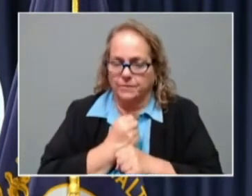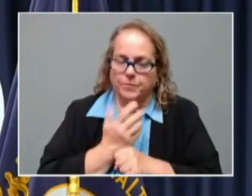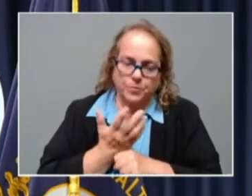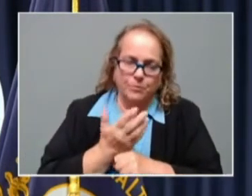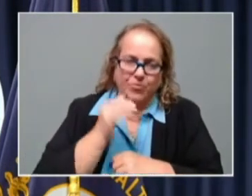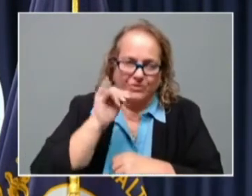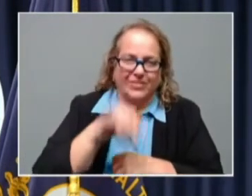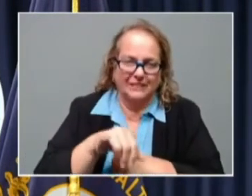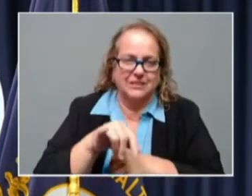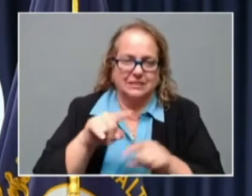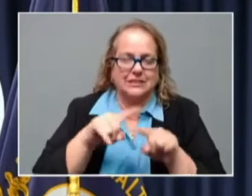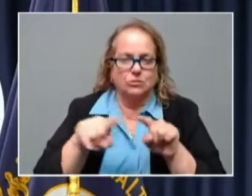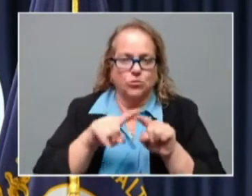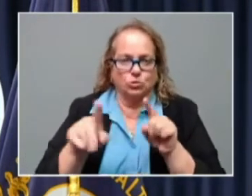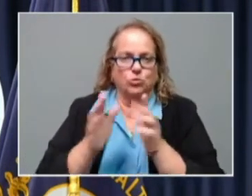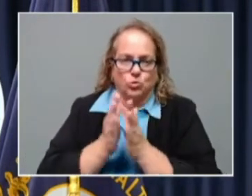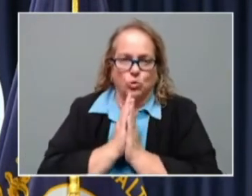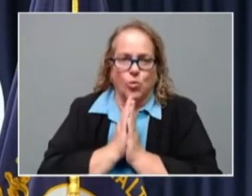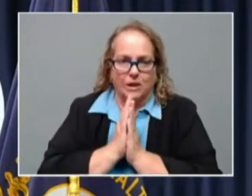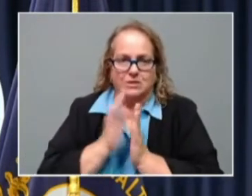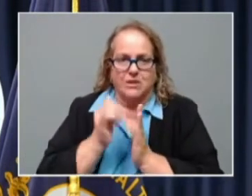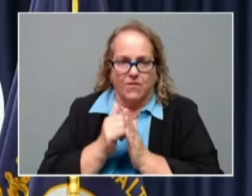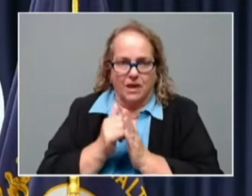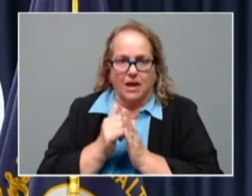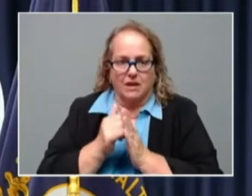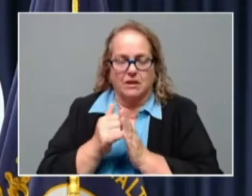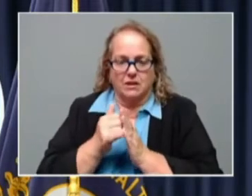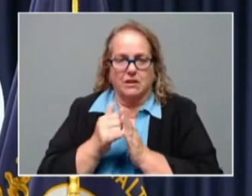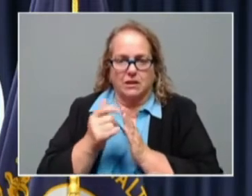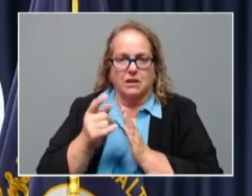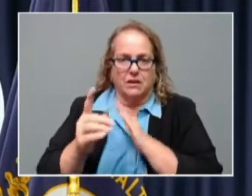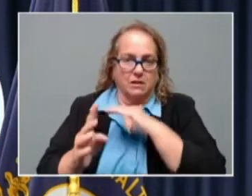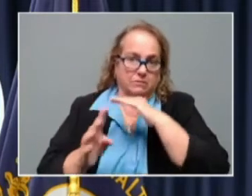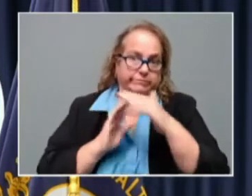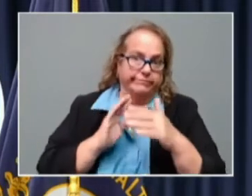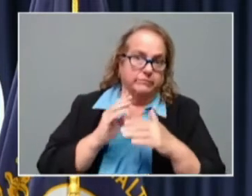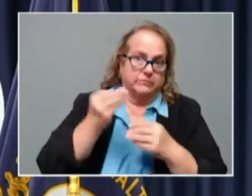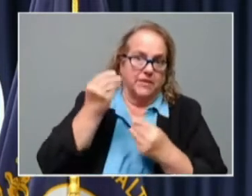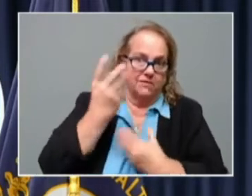requests that come through. But this one um, this one really helpful and